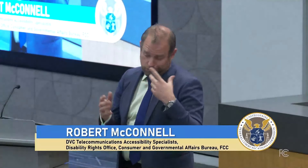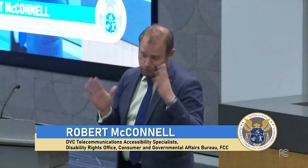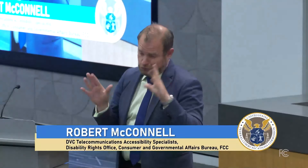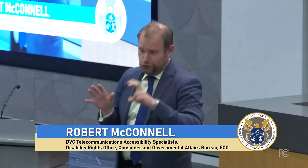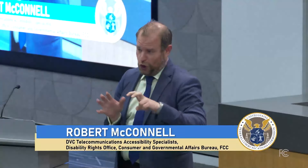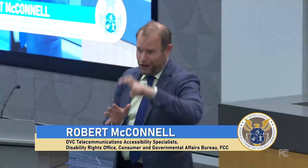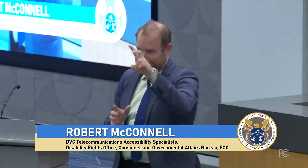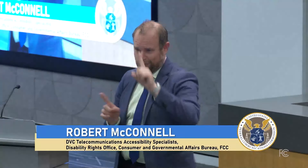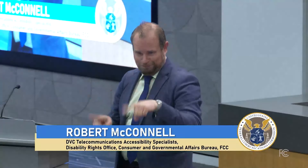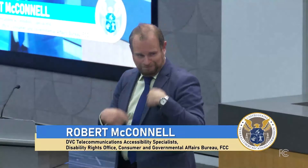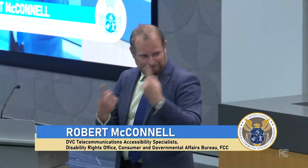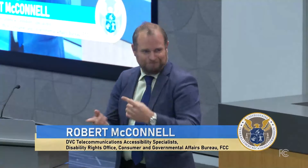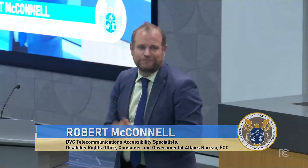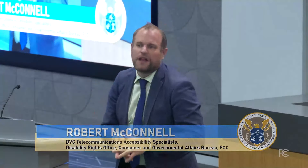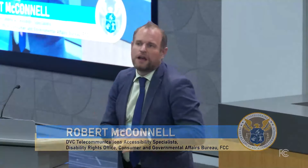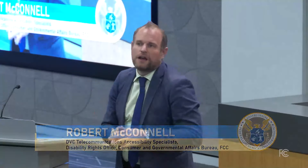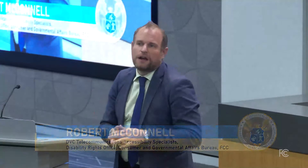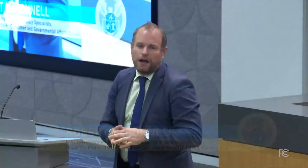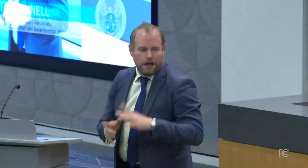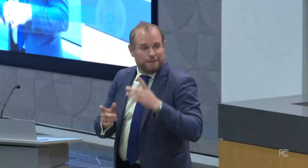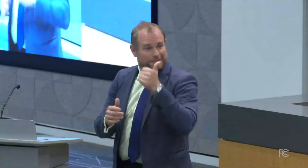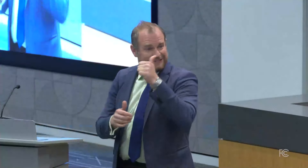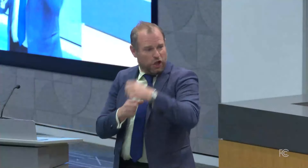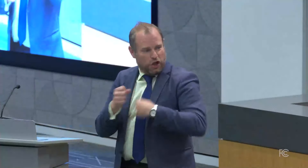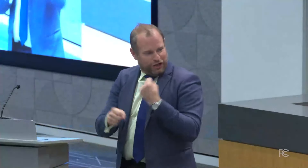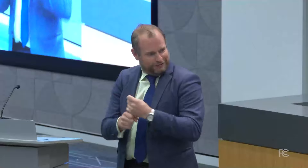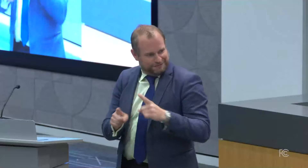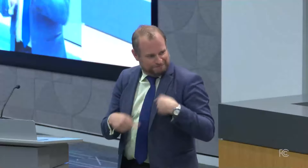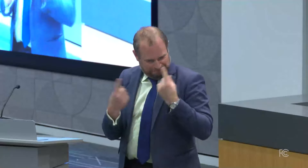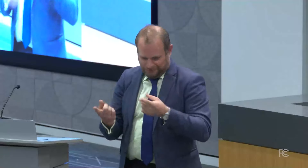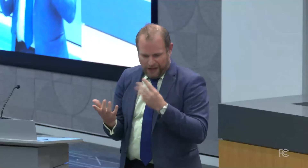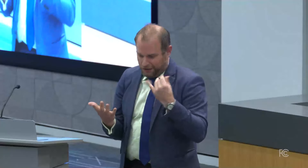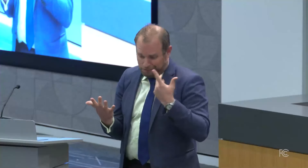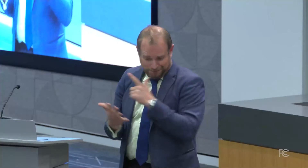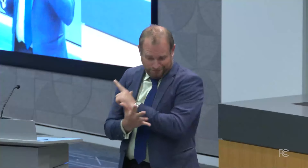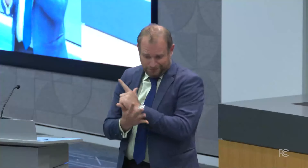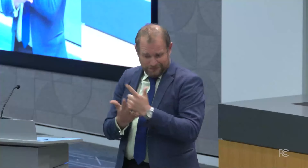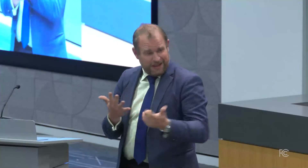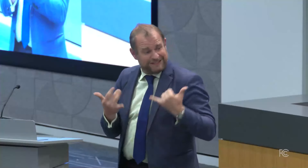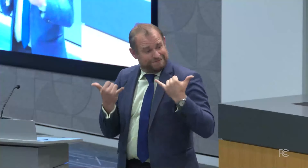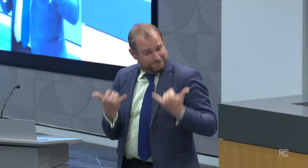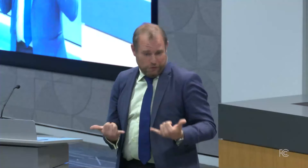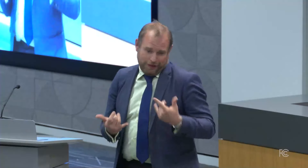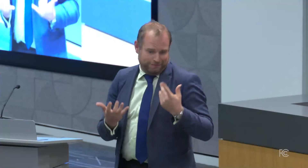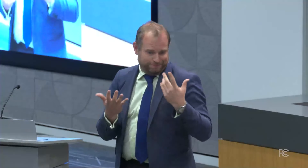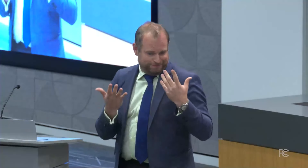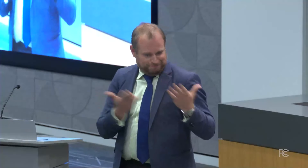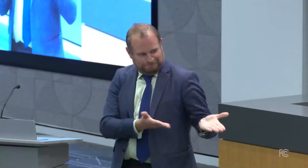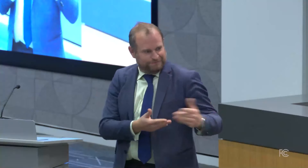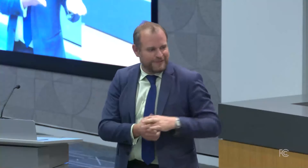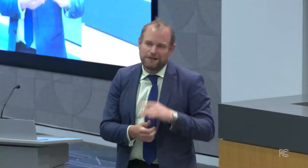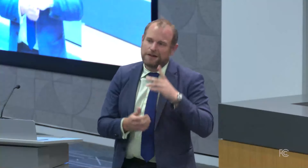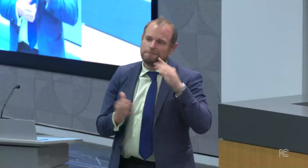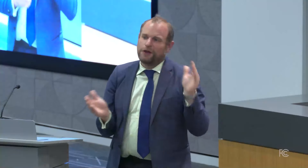GREEN SHIRT AND A BLUE TIE. AND 10 YEARS AGO, THE FCC